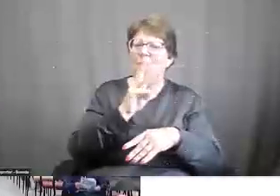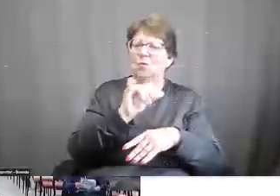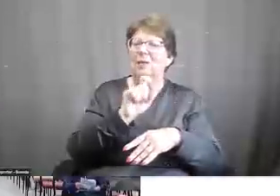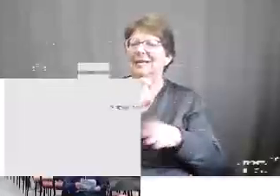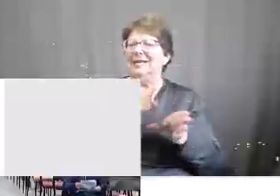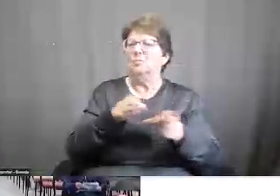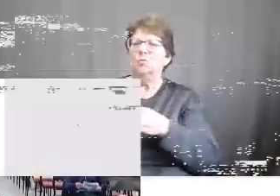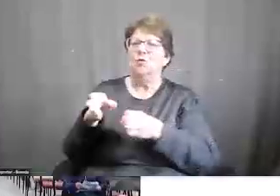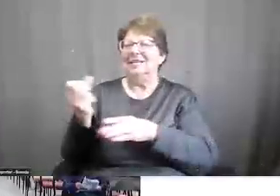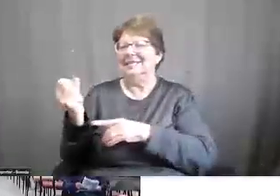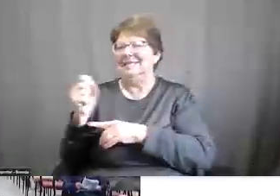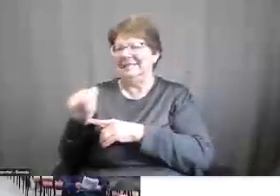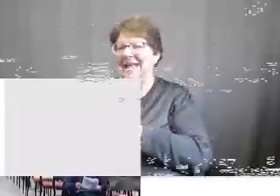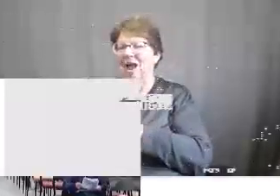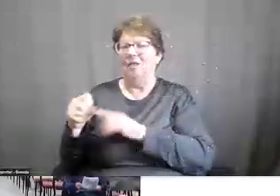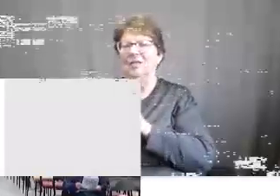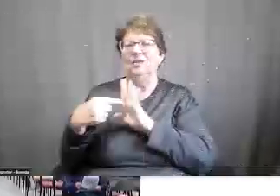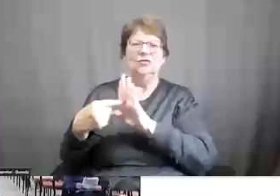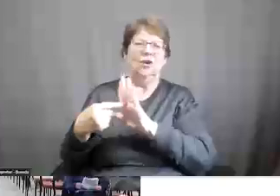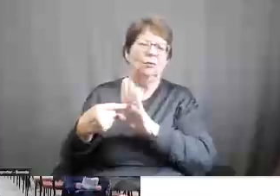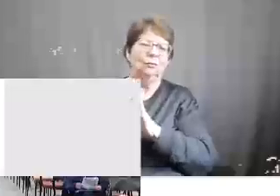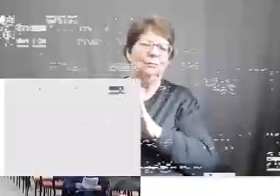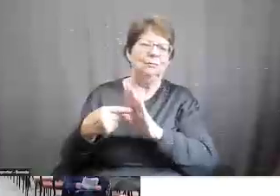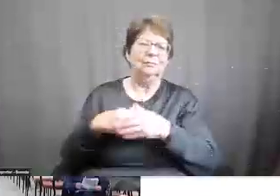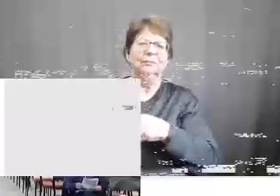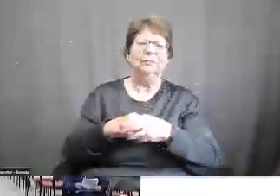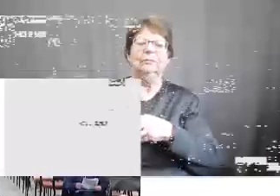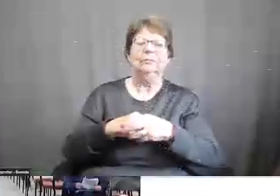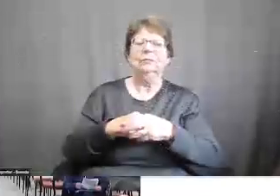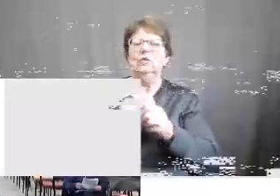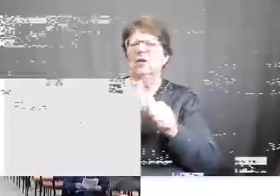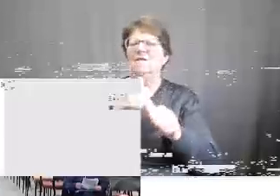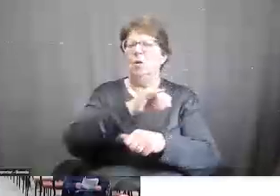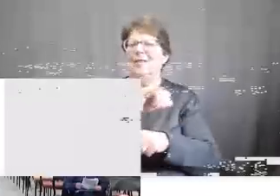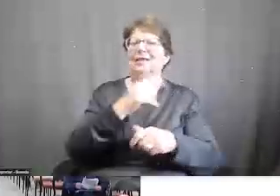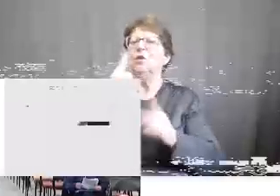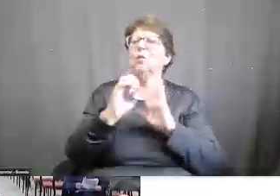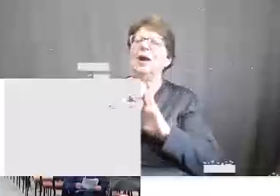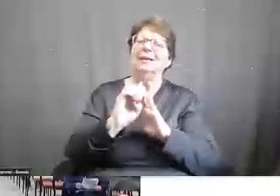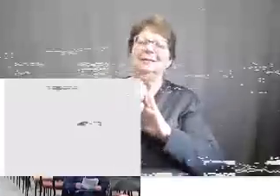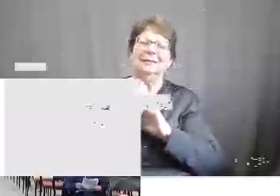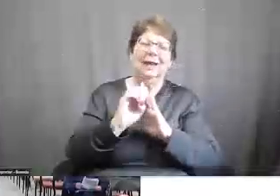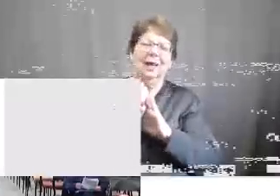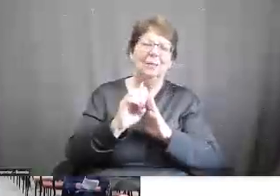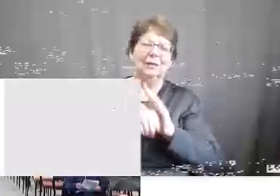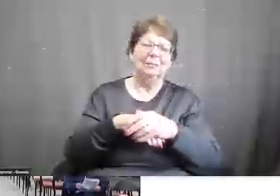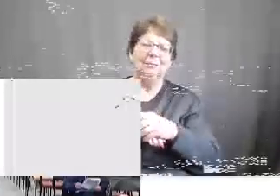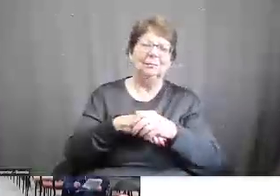Boardroom: As shown in gray, to avoid those. So that's one of the examples of eliminating Avalon opening up other opportunities.